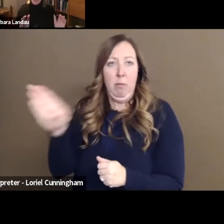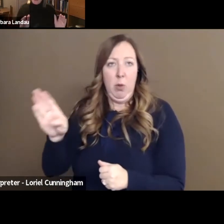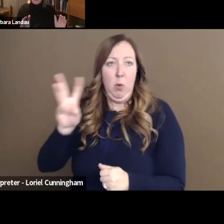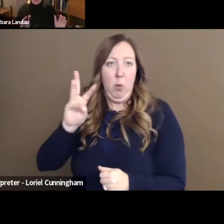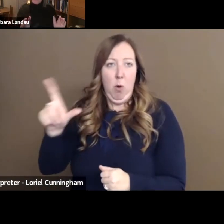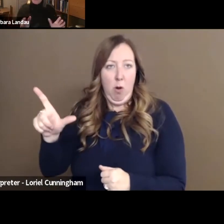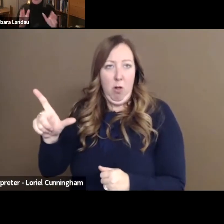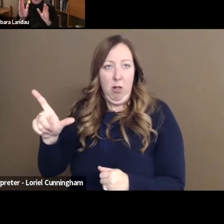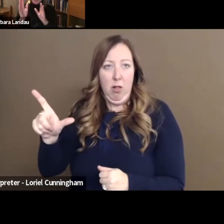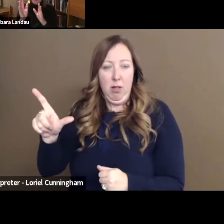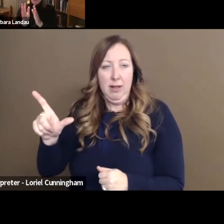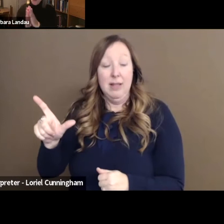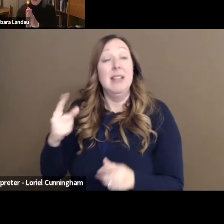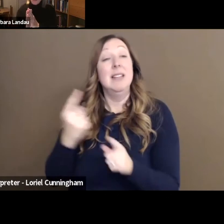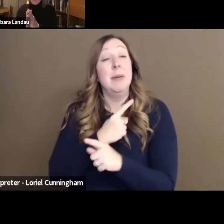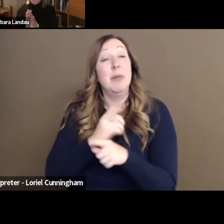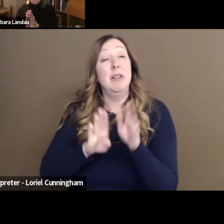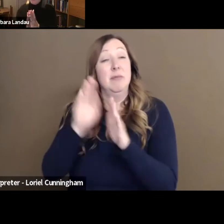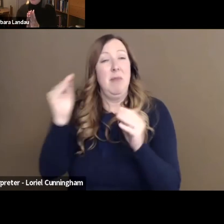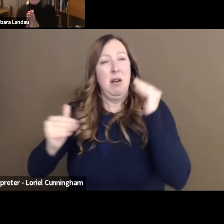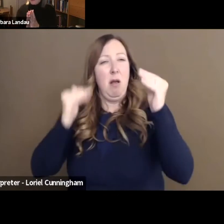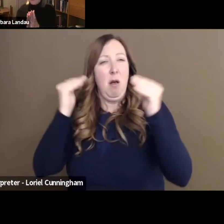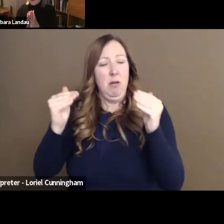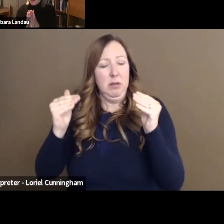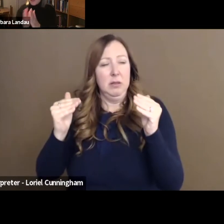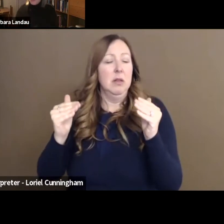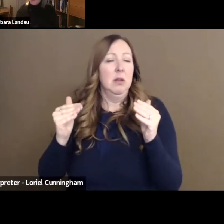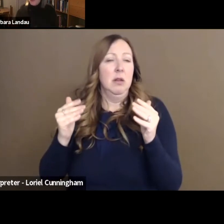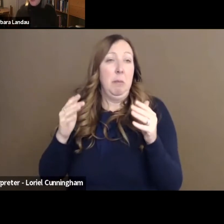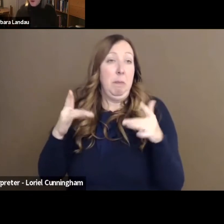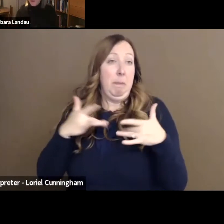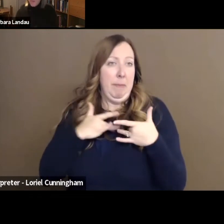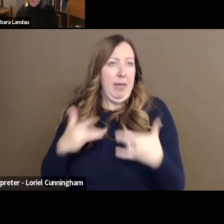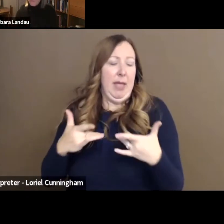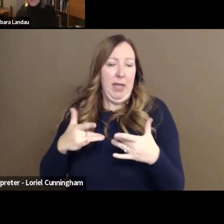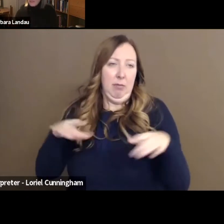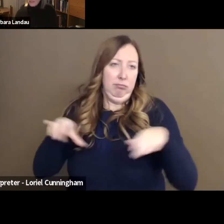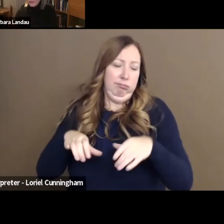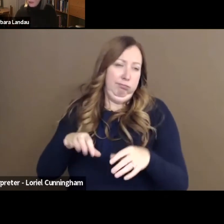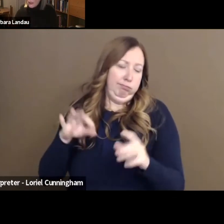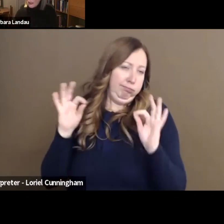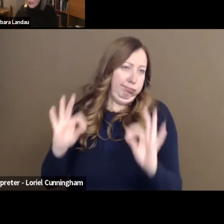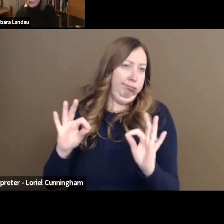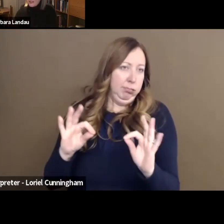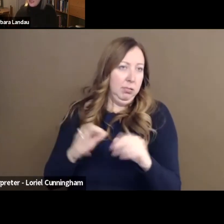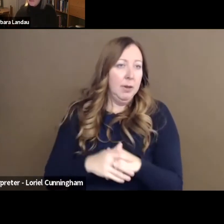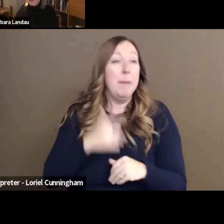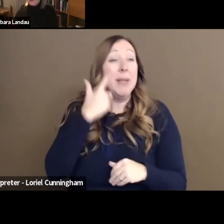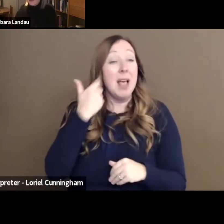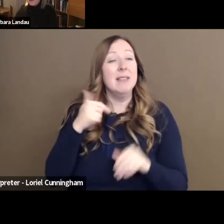the geometry with the surface properties the blue wall